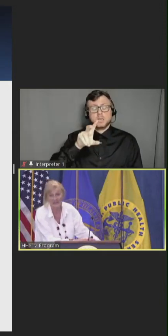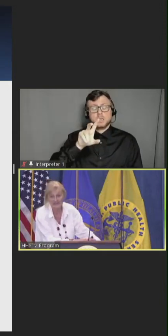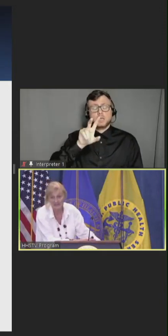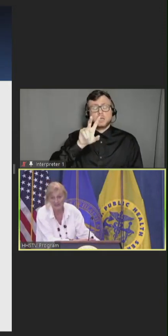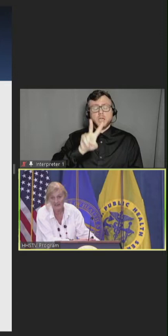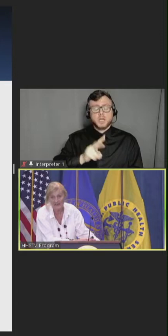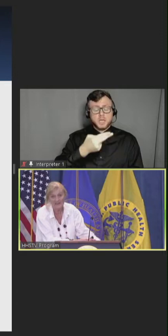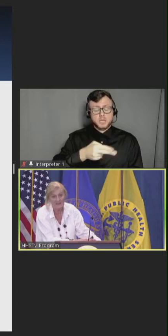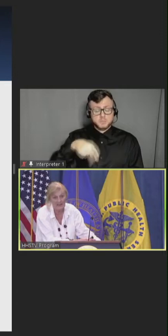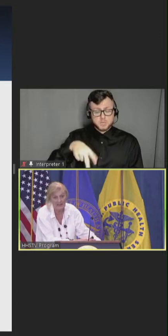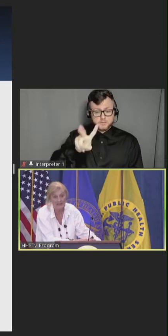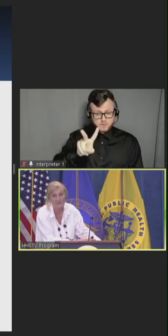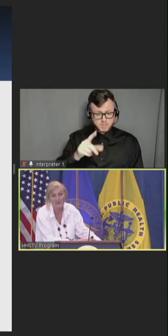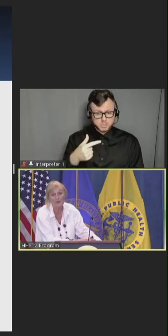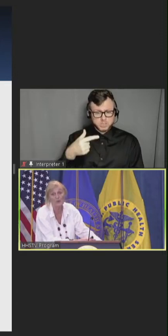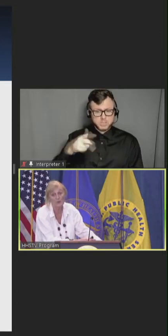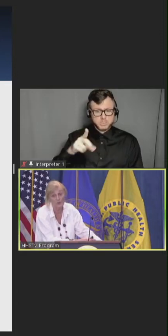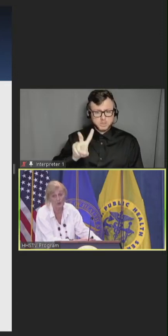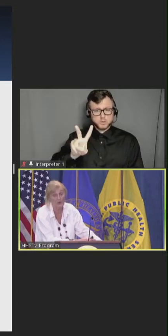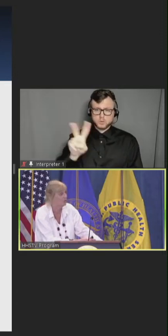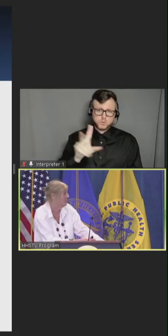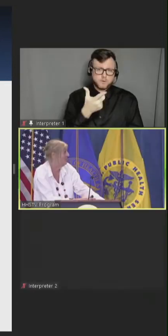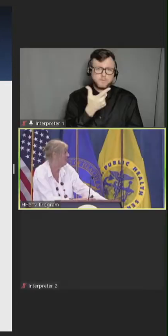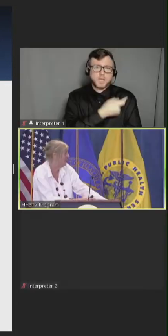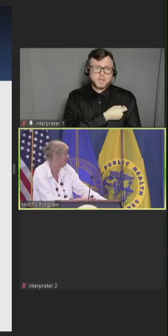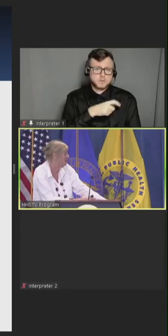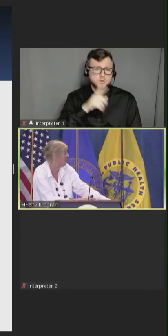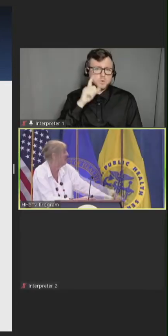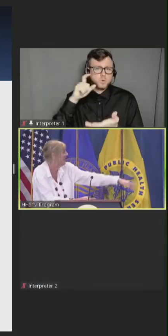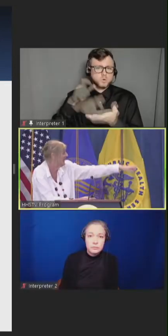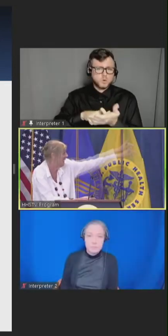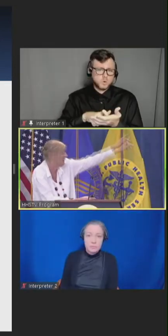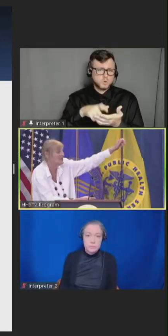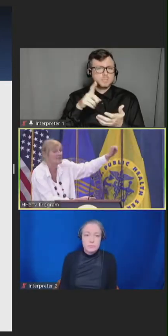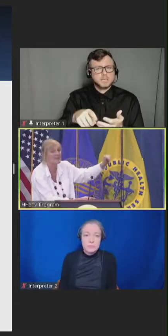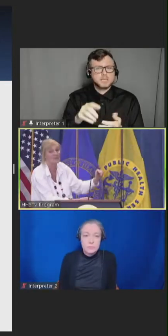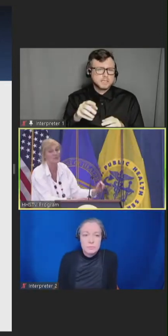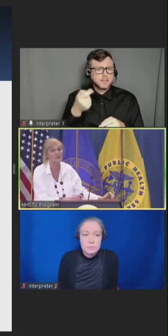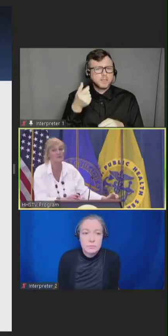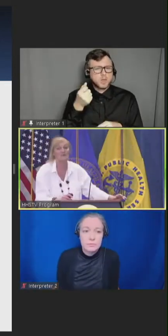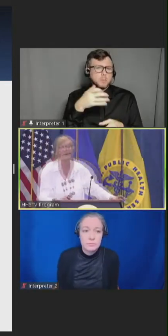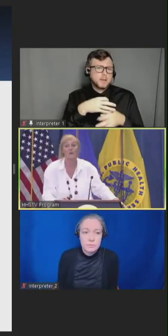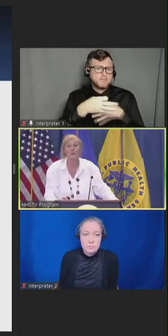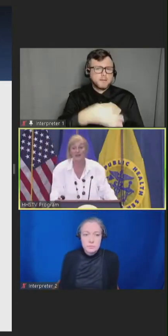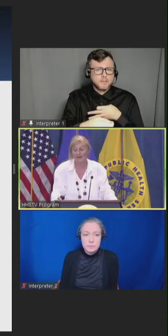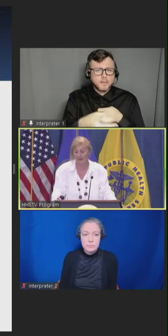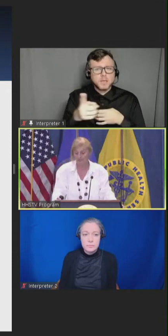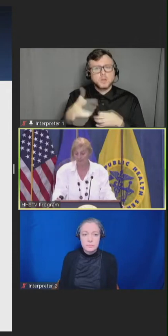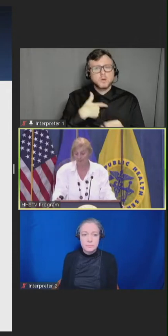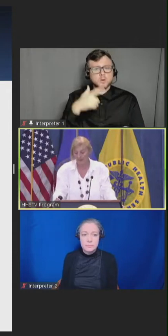delay. There is again about 2-log drop in titers. And again, our T cell responses are quite high.